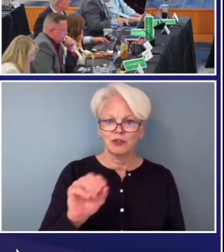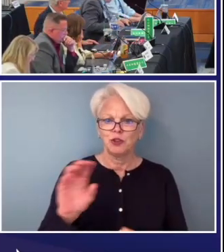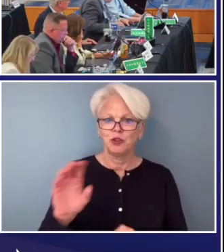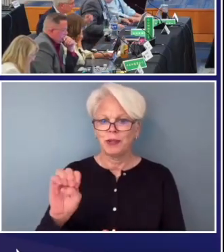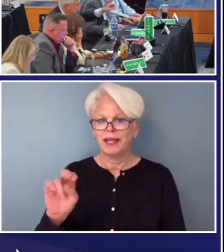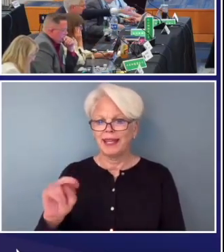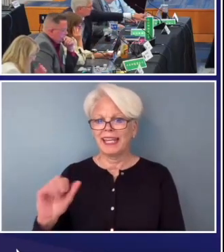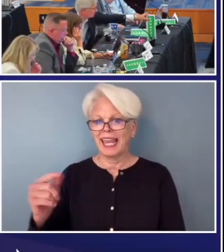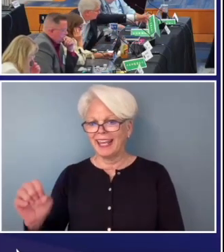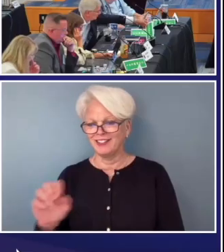Thank you for that, Mark, Michael.